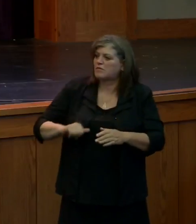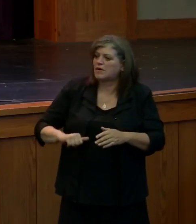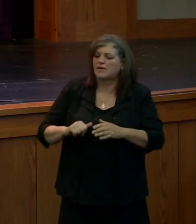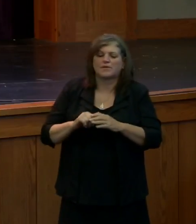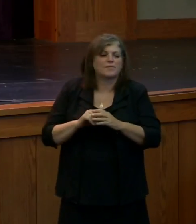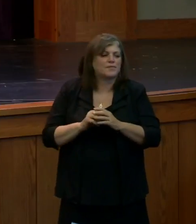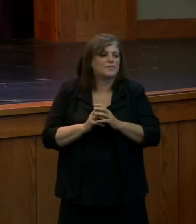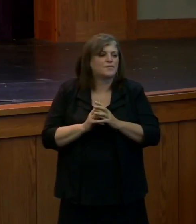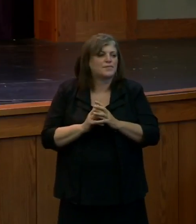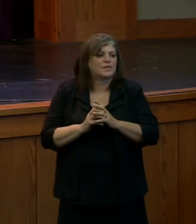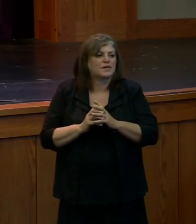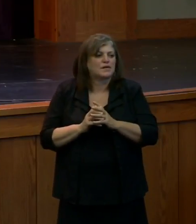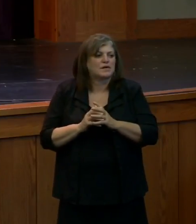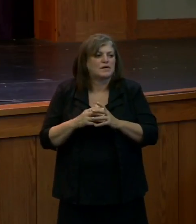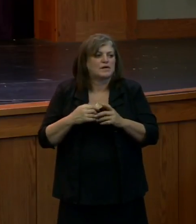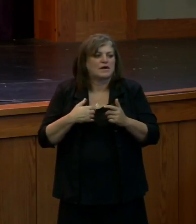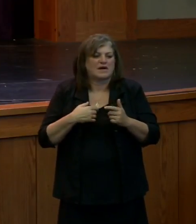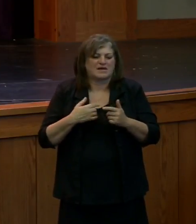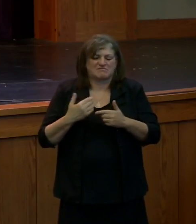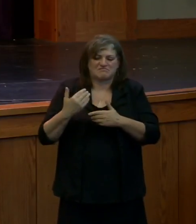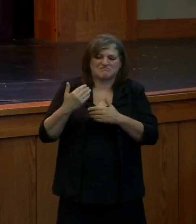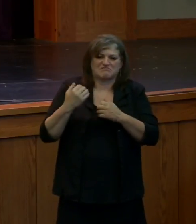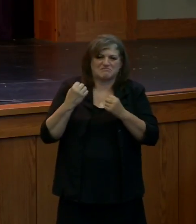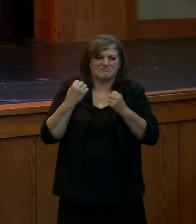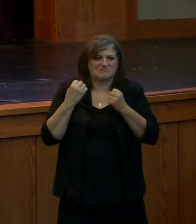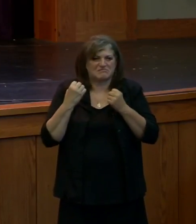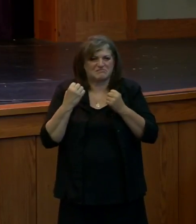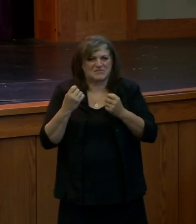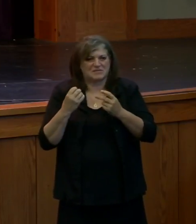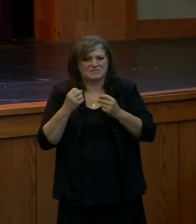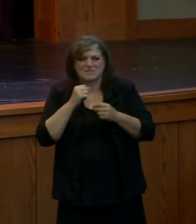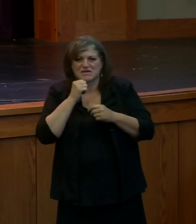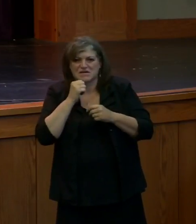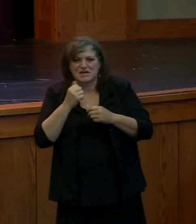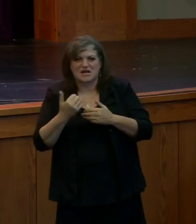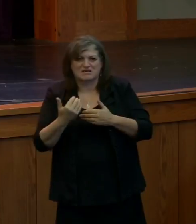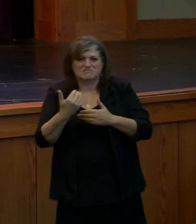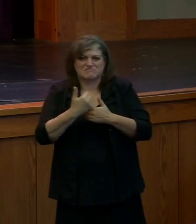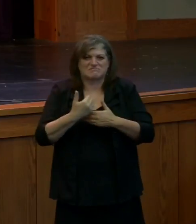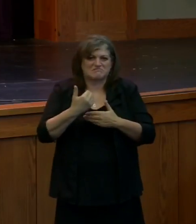I AM NOT DISTURBED BY THE NUMBER OF PROPOSED CHANGES.